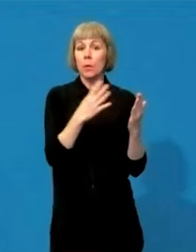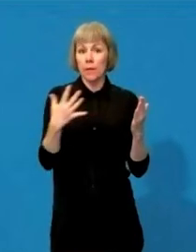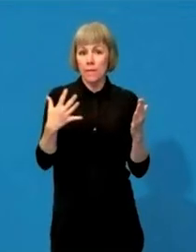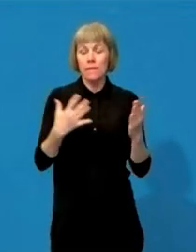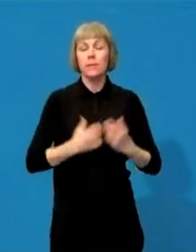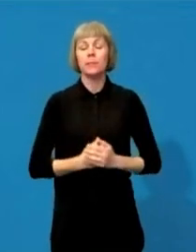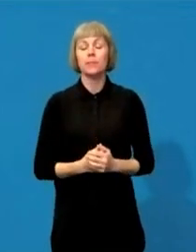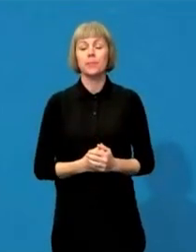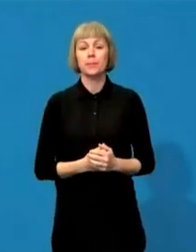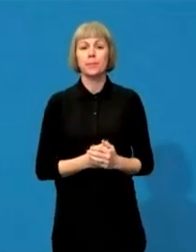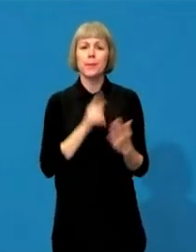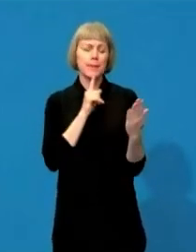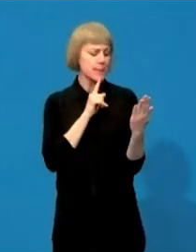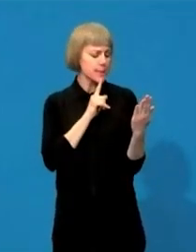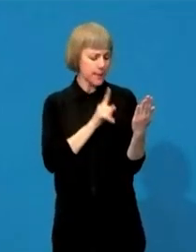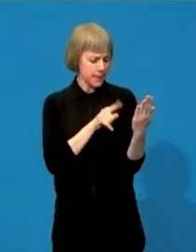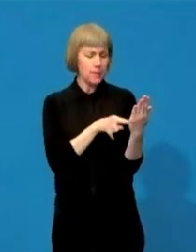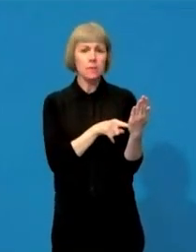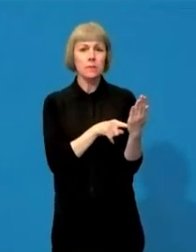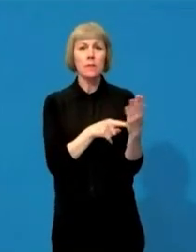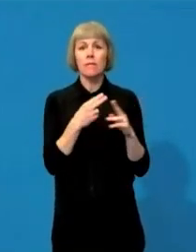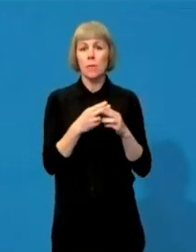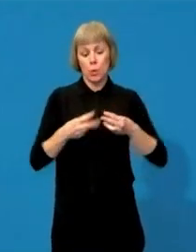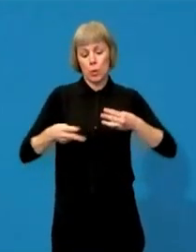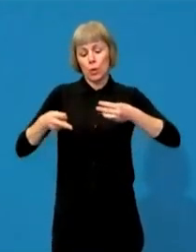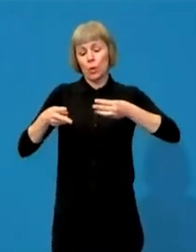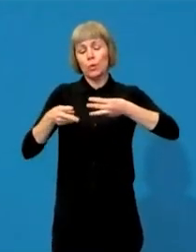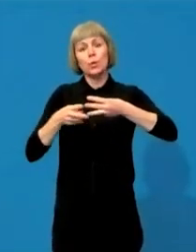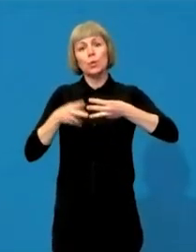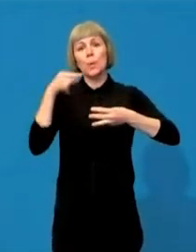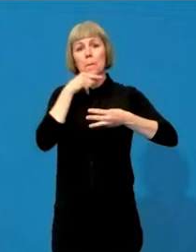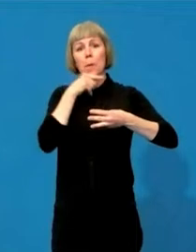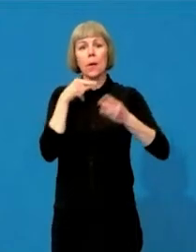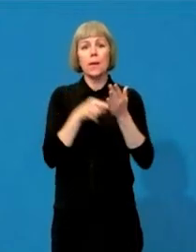say that when it came to Tylon and Quaden, you didn't bother to register them for the